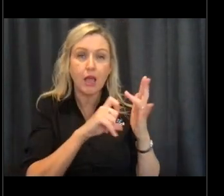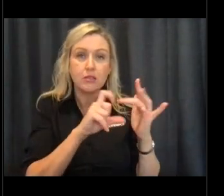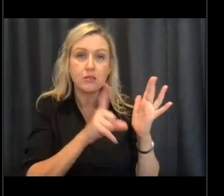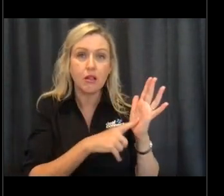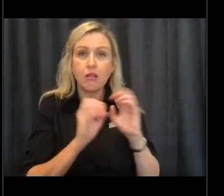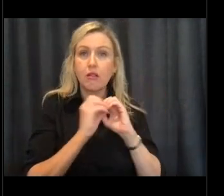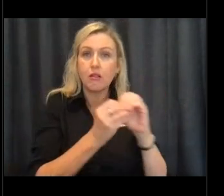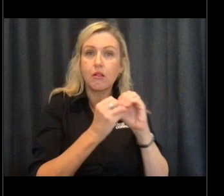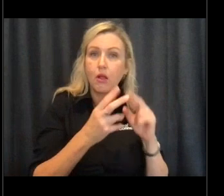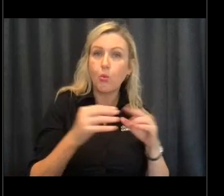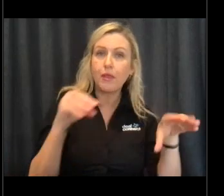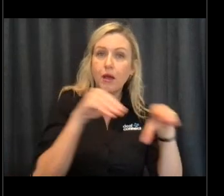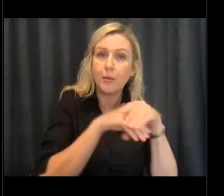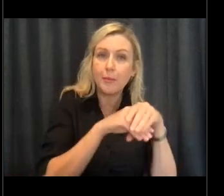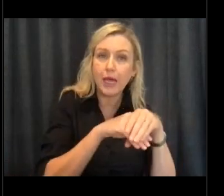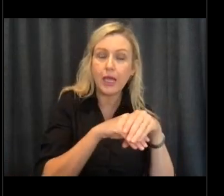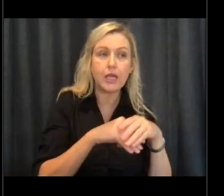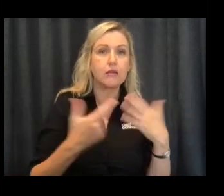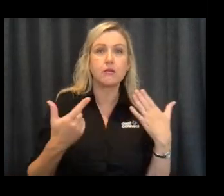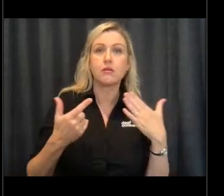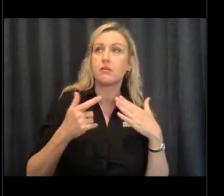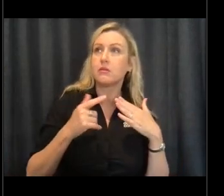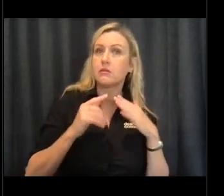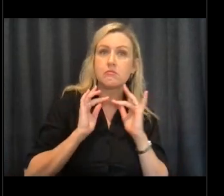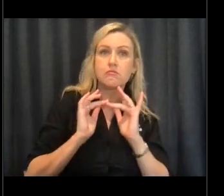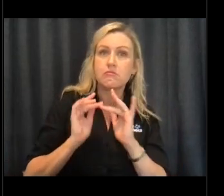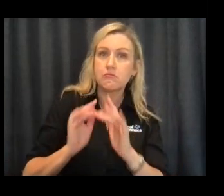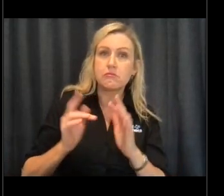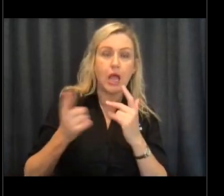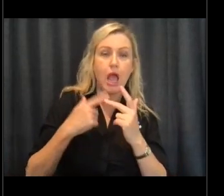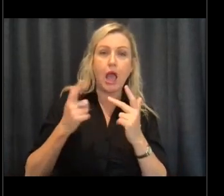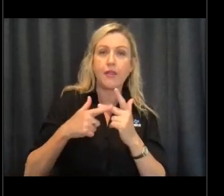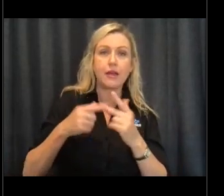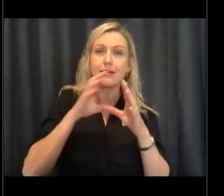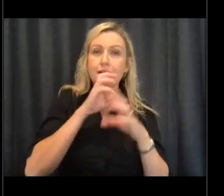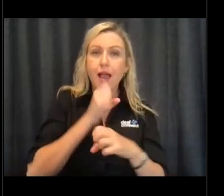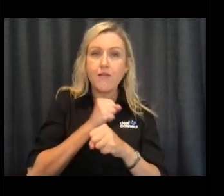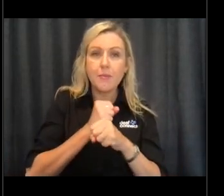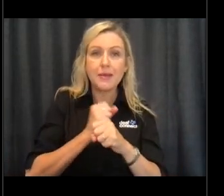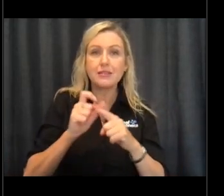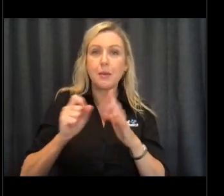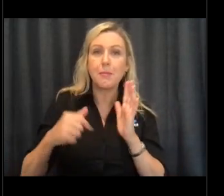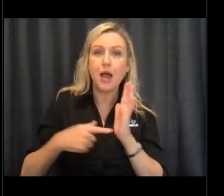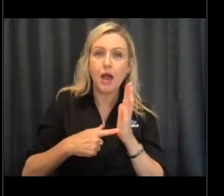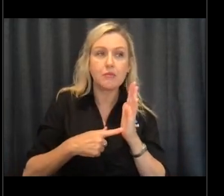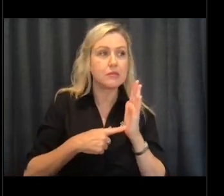You're dealing with a whole manner of government departments, usually all of whom have pages